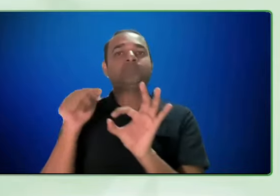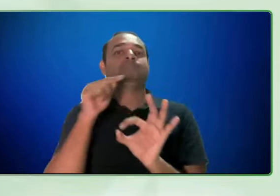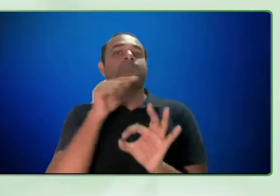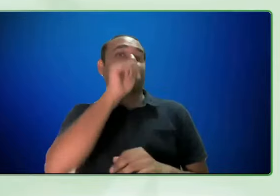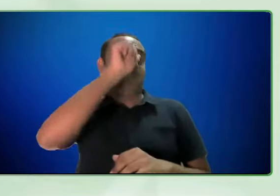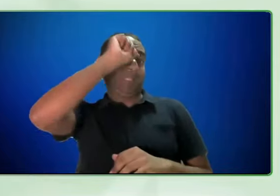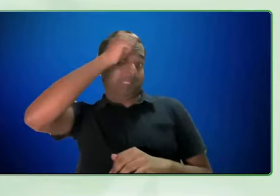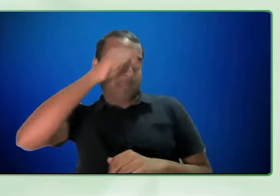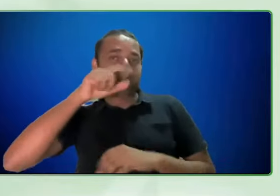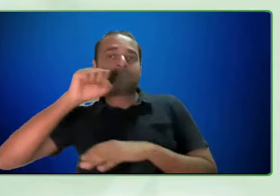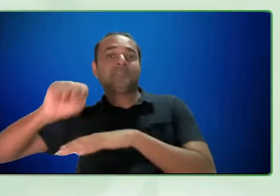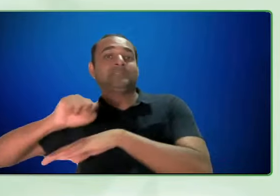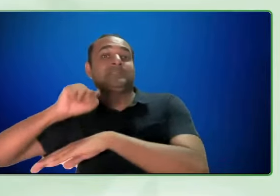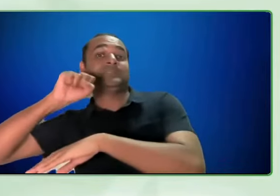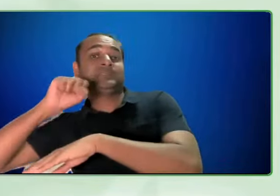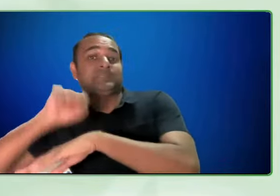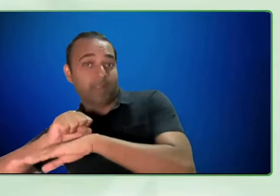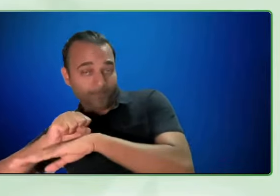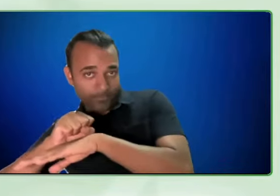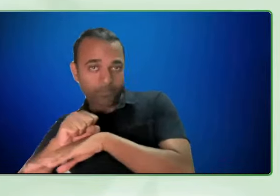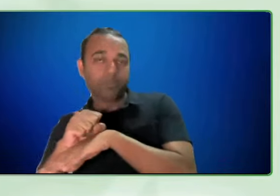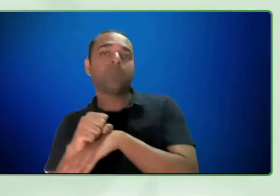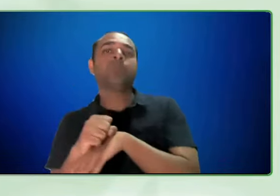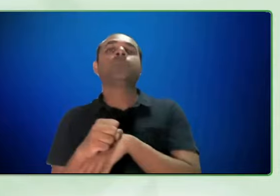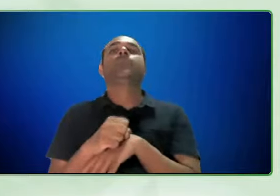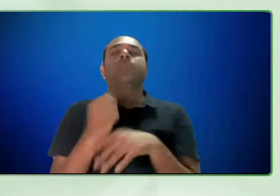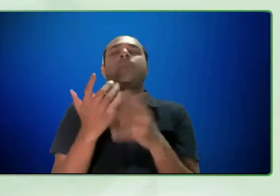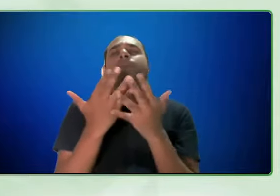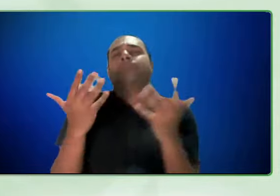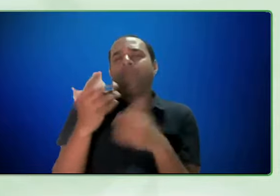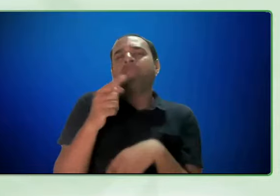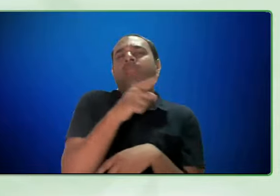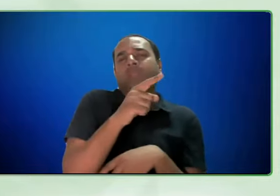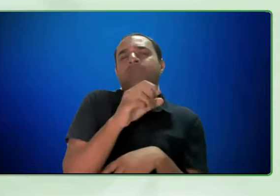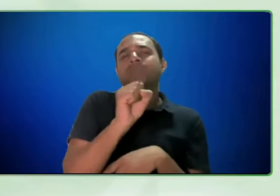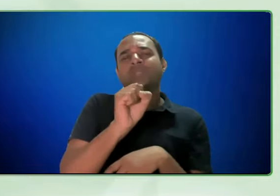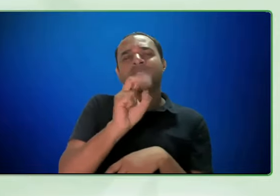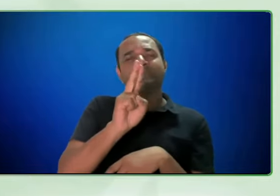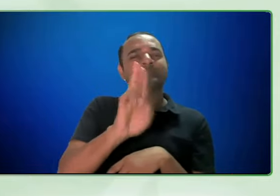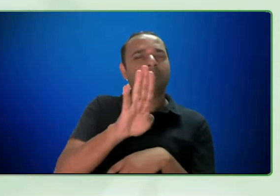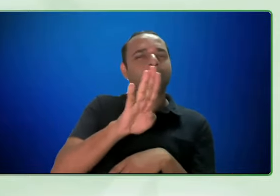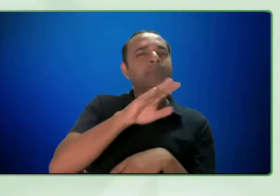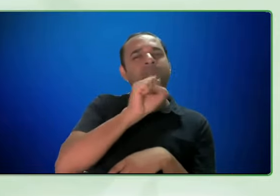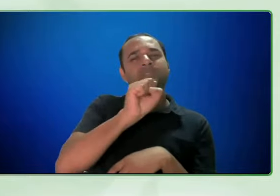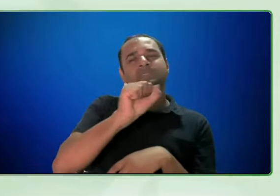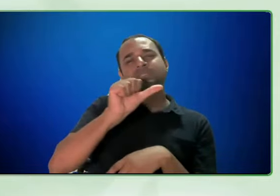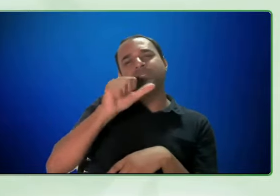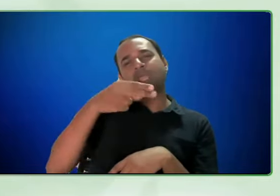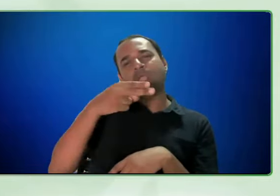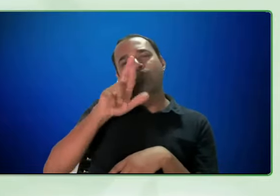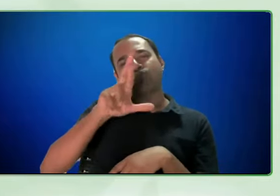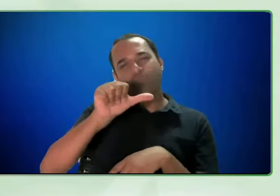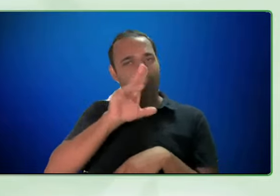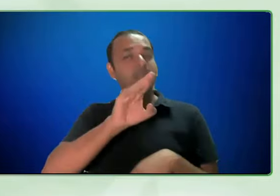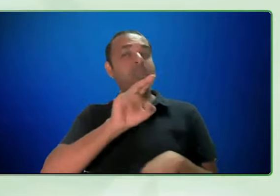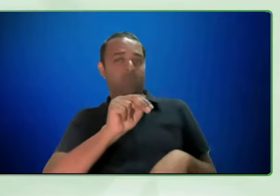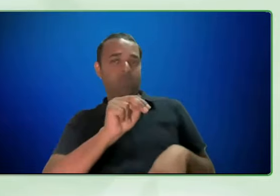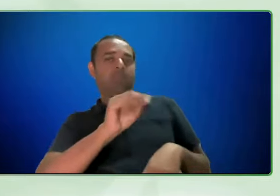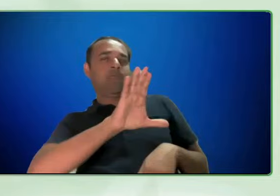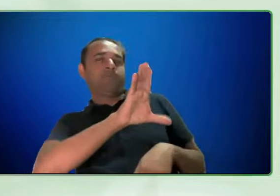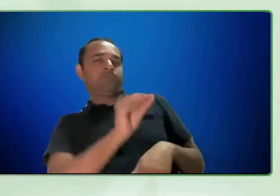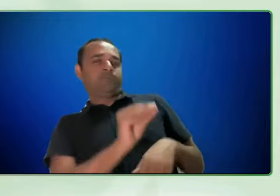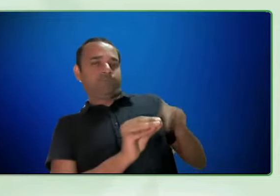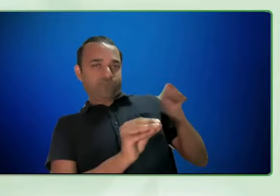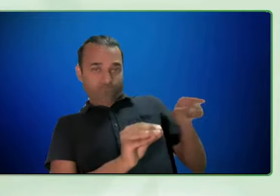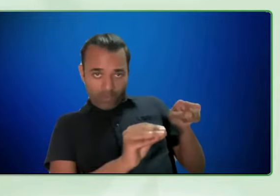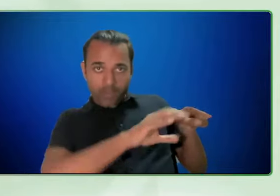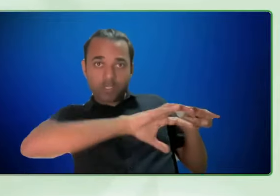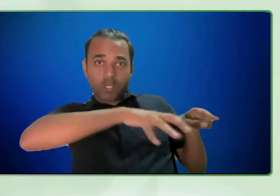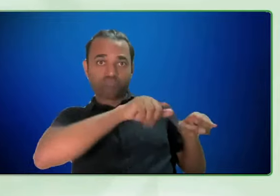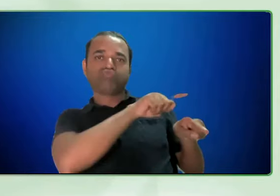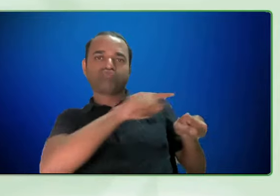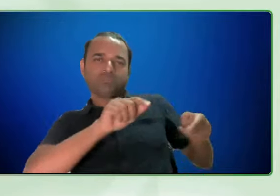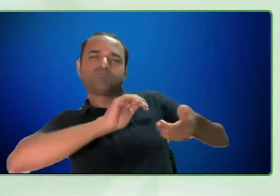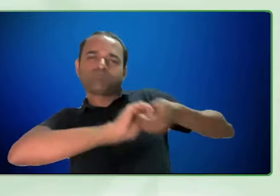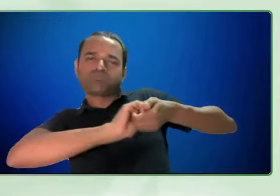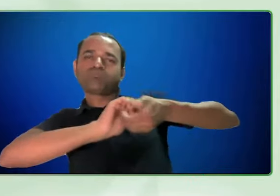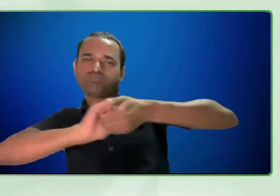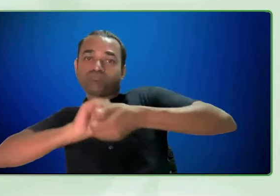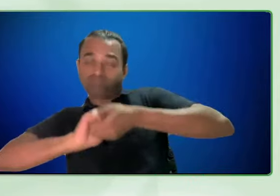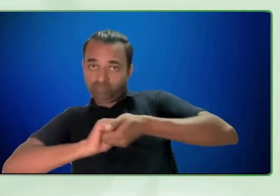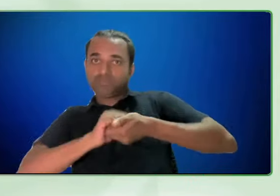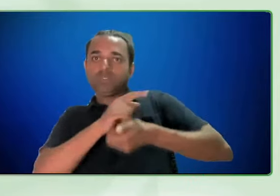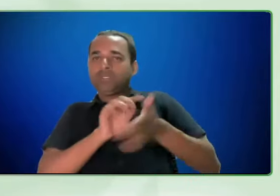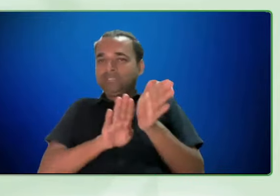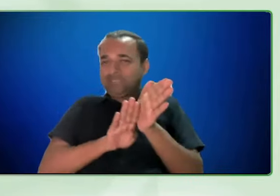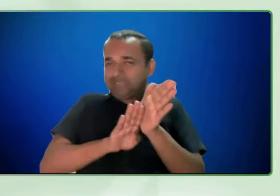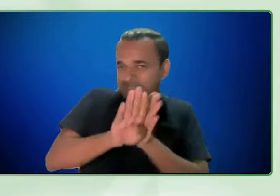point of view, this is our picture and the highway we want. You mentioned what we do